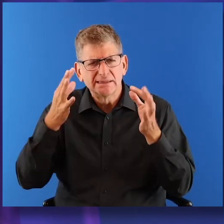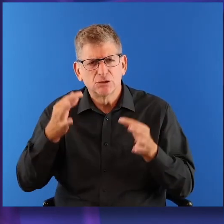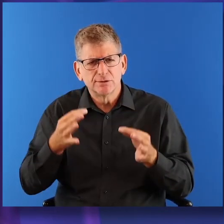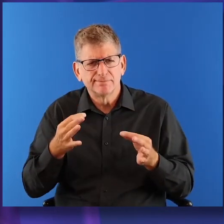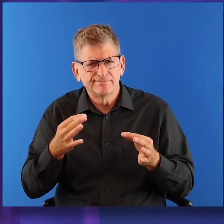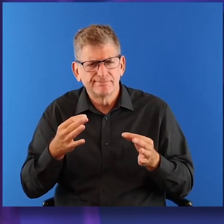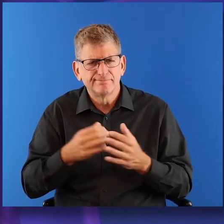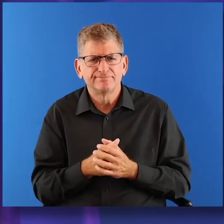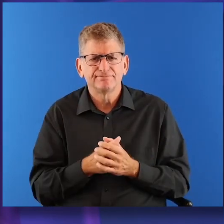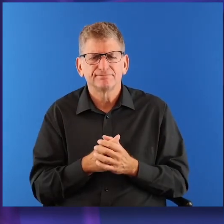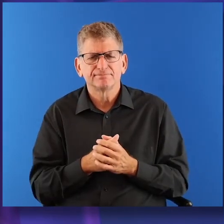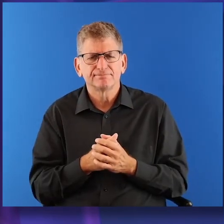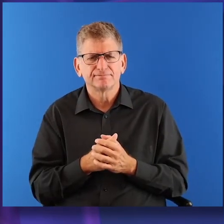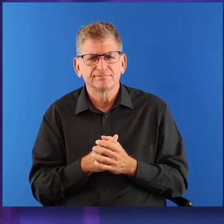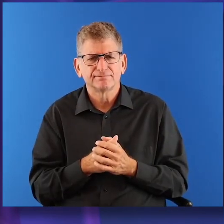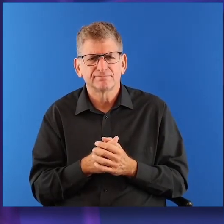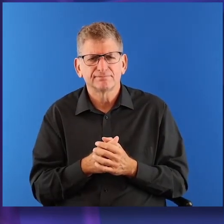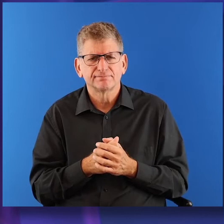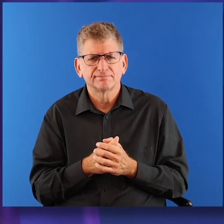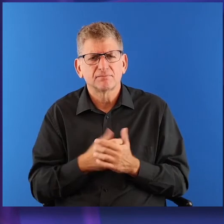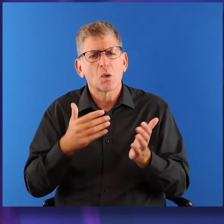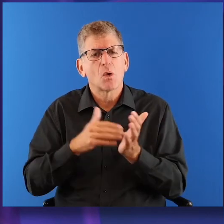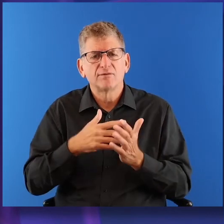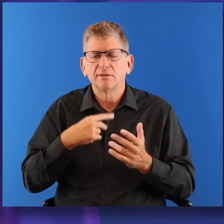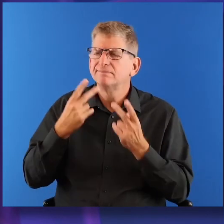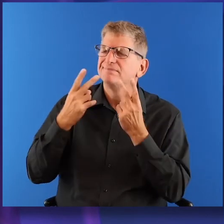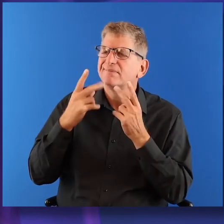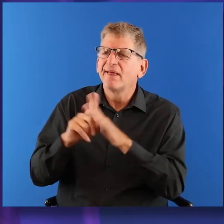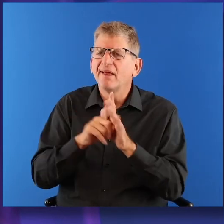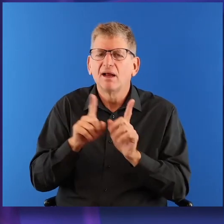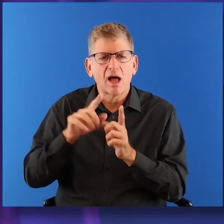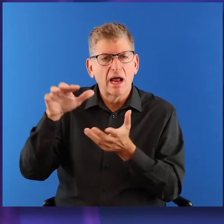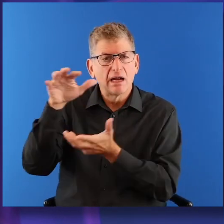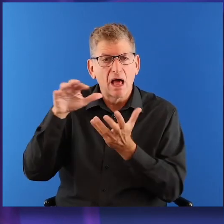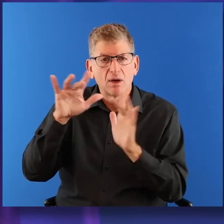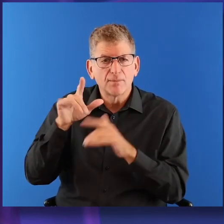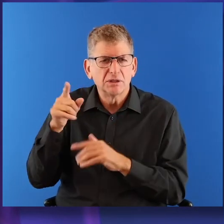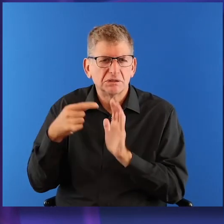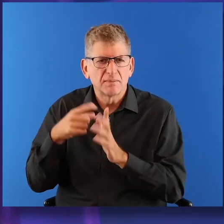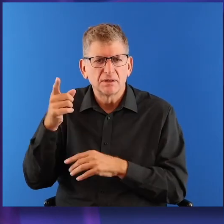Oftentimes, we see things like Cloud computing, as an example,